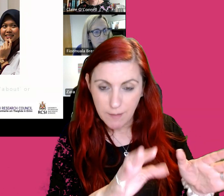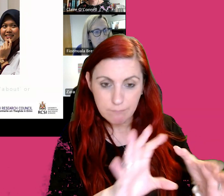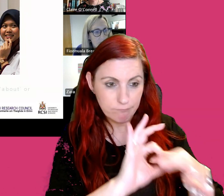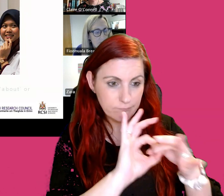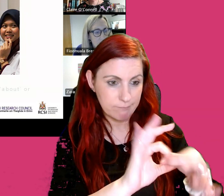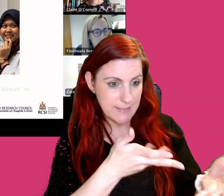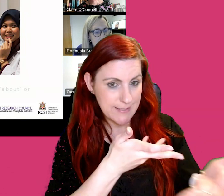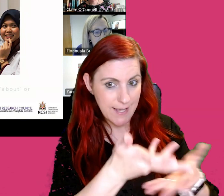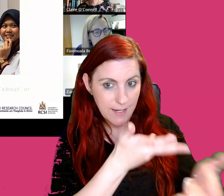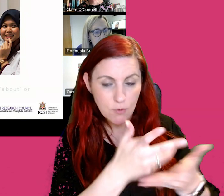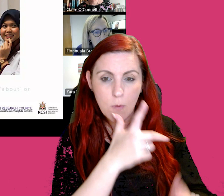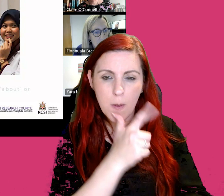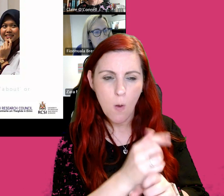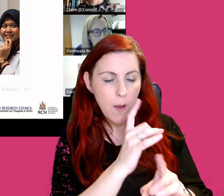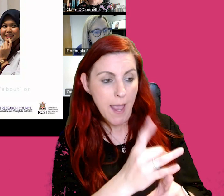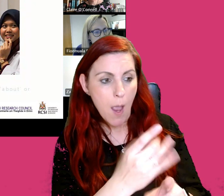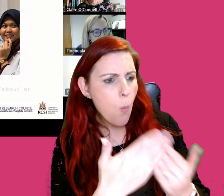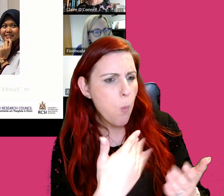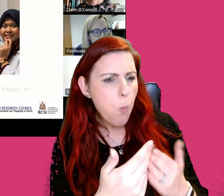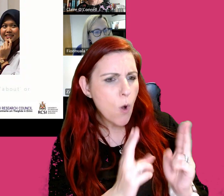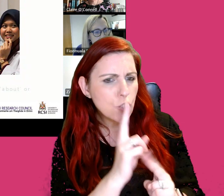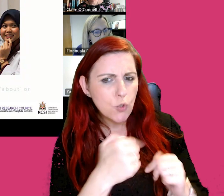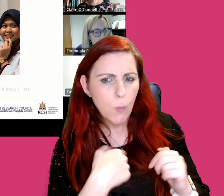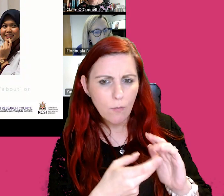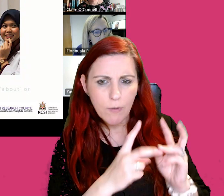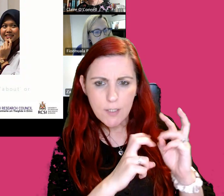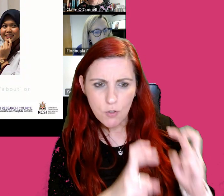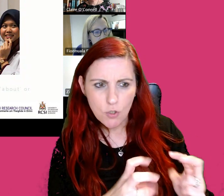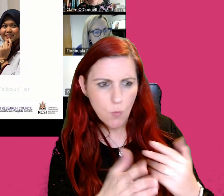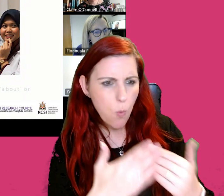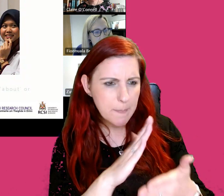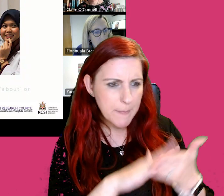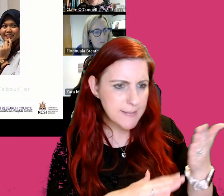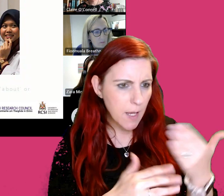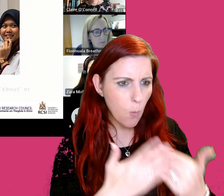we going to research what's the what's the Gap what are the questions that we should address